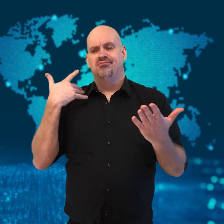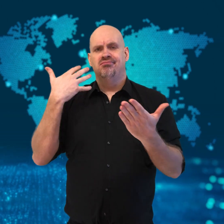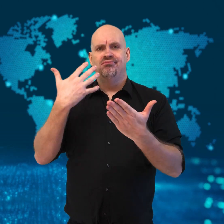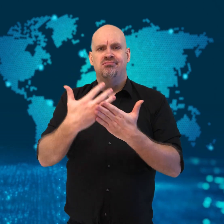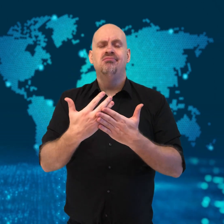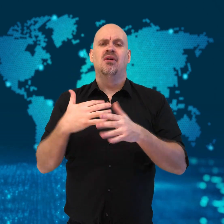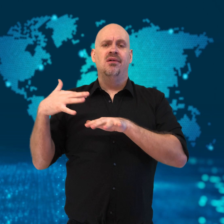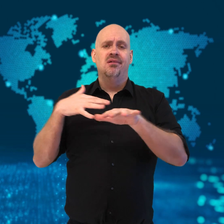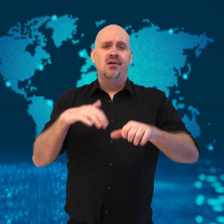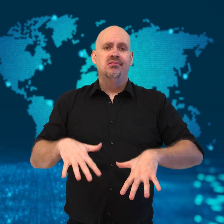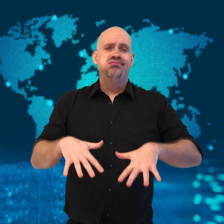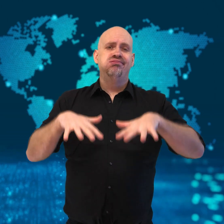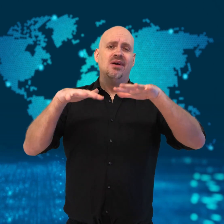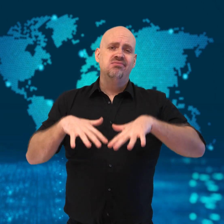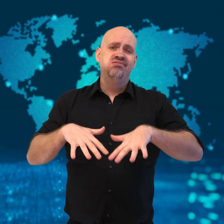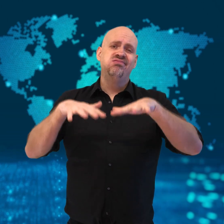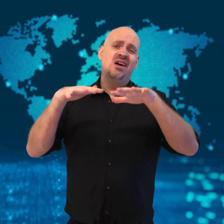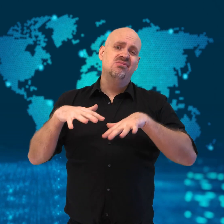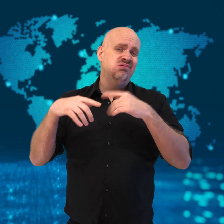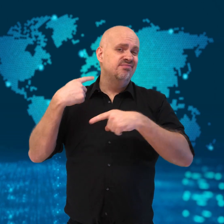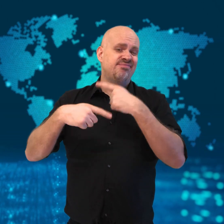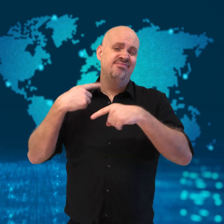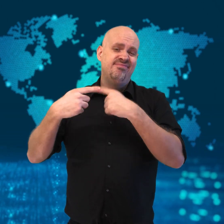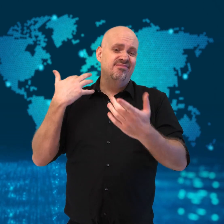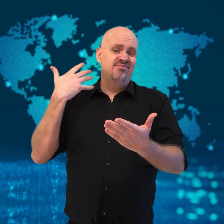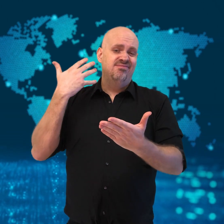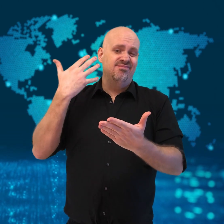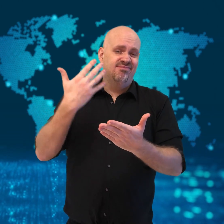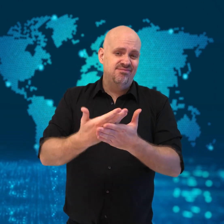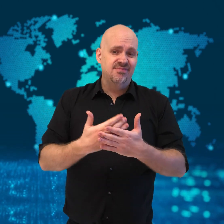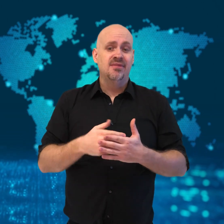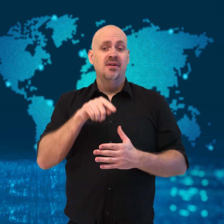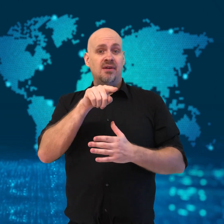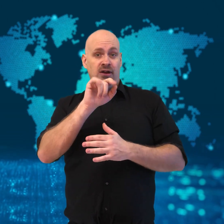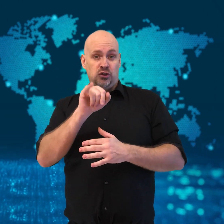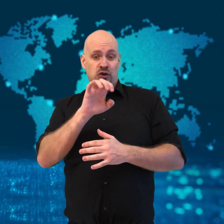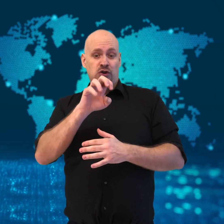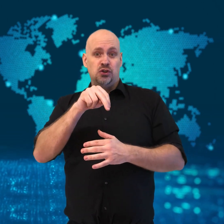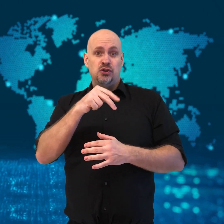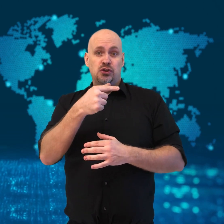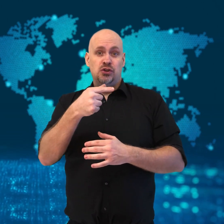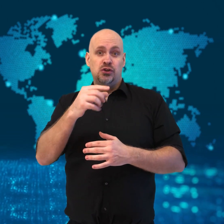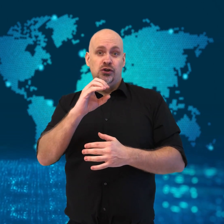Indonesia experiences frequent flooding,